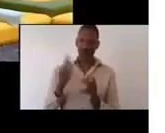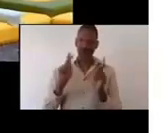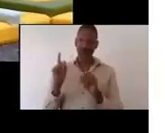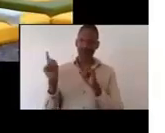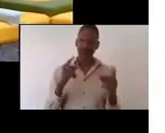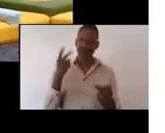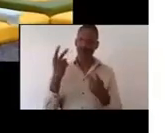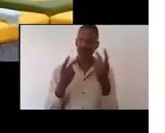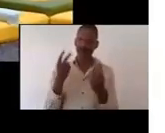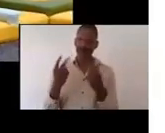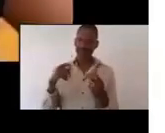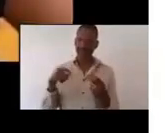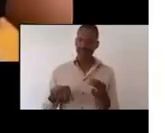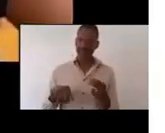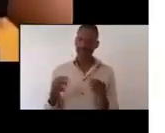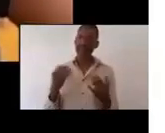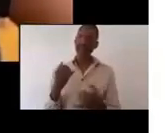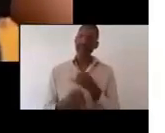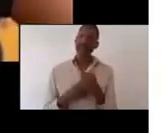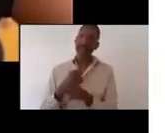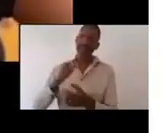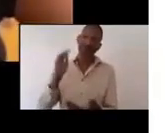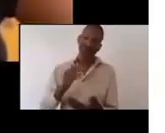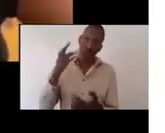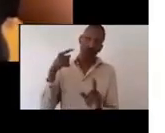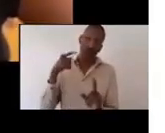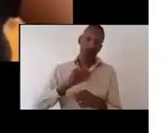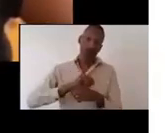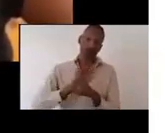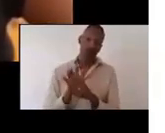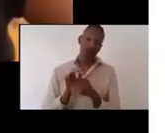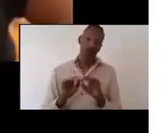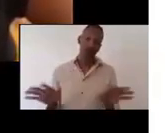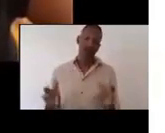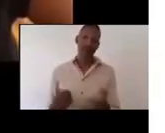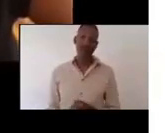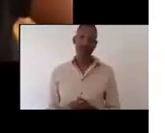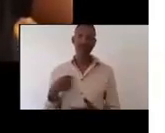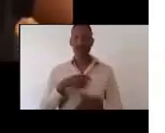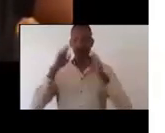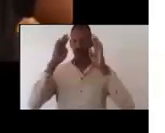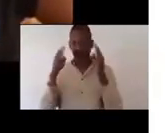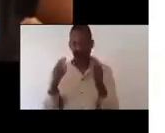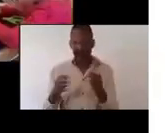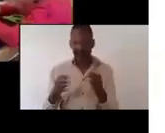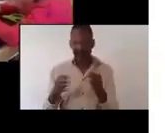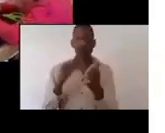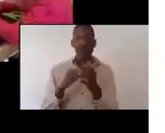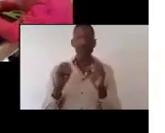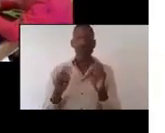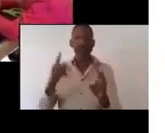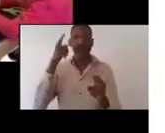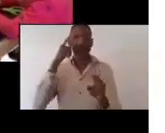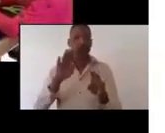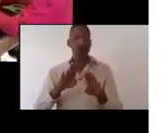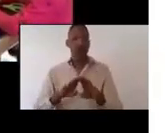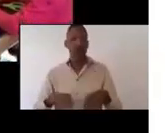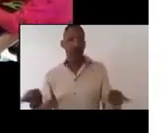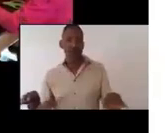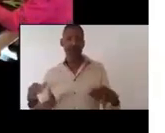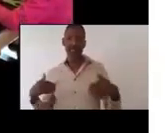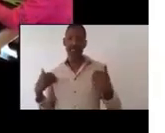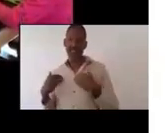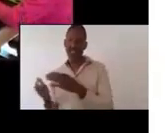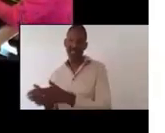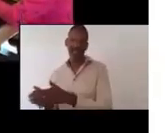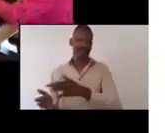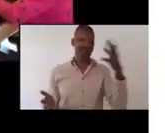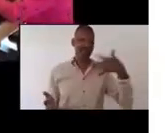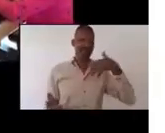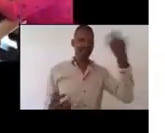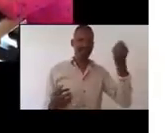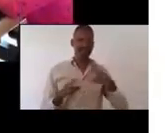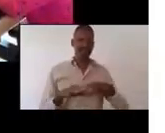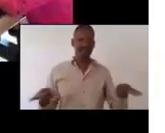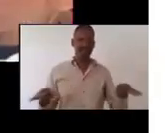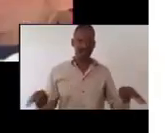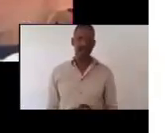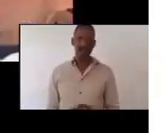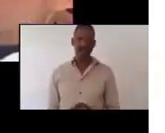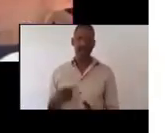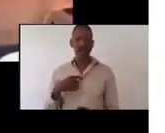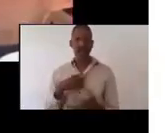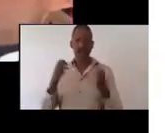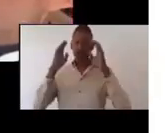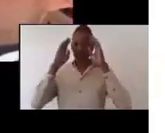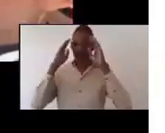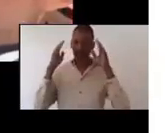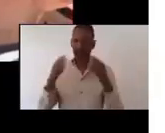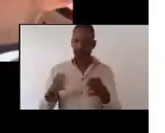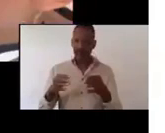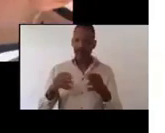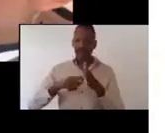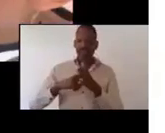Our program's exhibits are generally designed to meet the development and learning needs of children from birth to 10 years old, Saki and I are hoping to share with you some of the key ideas and approaches find the ways we develop and frame steam